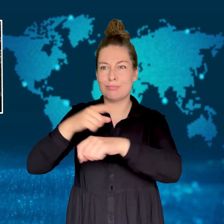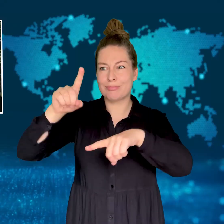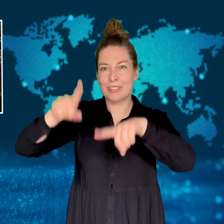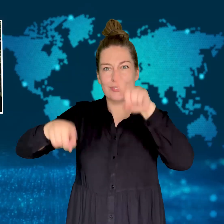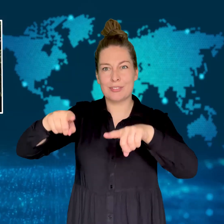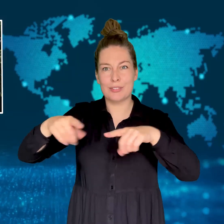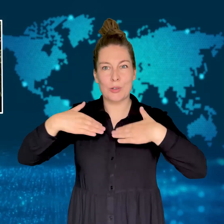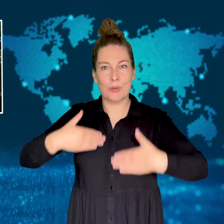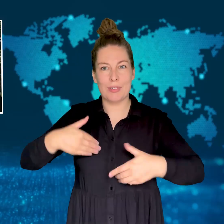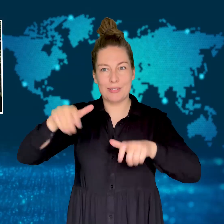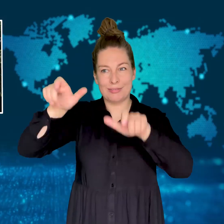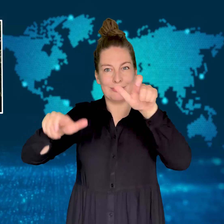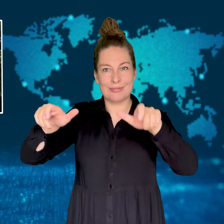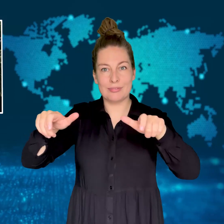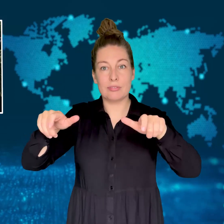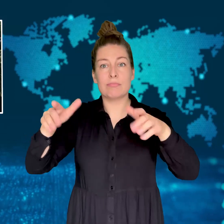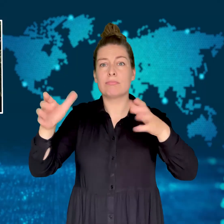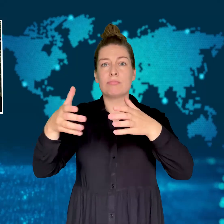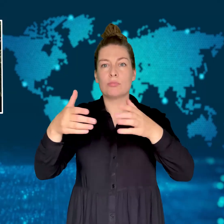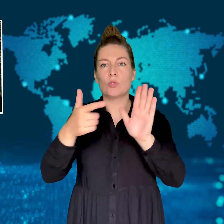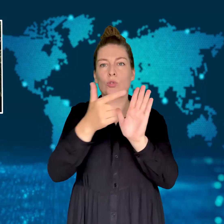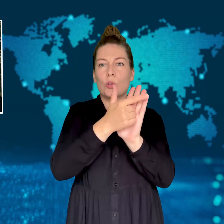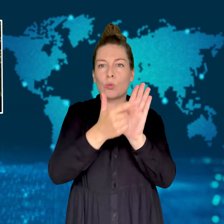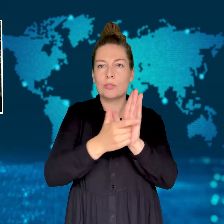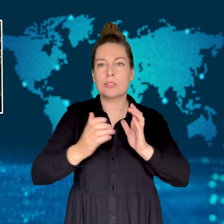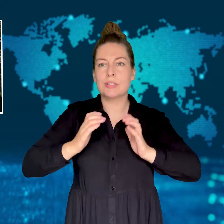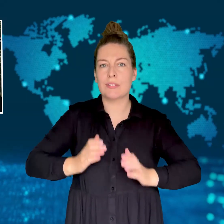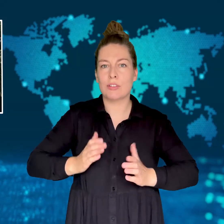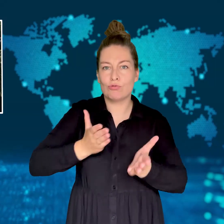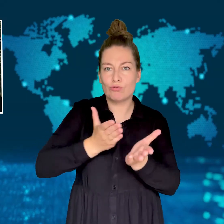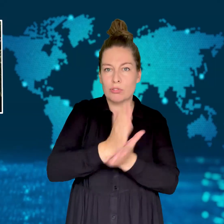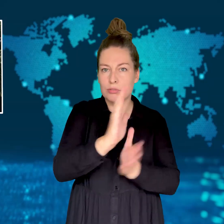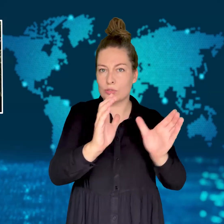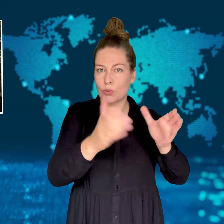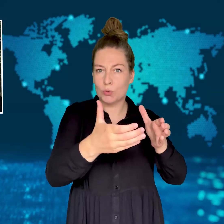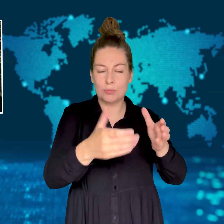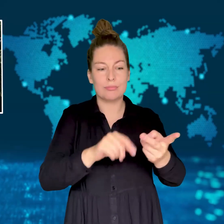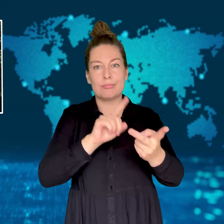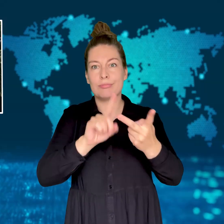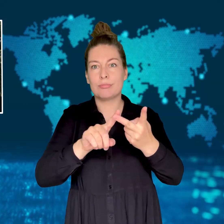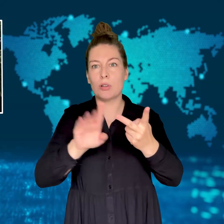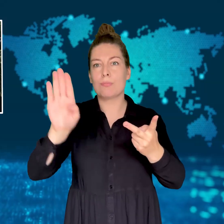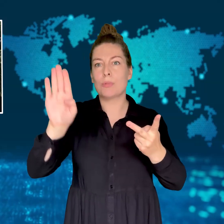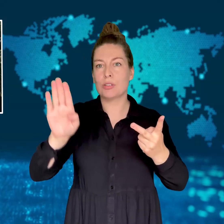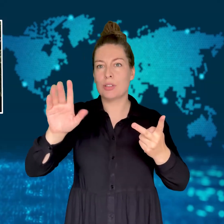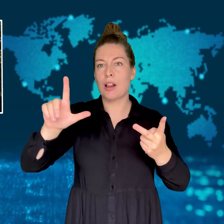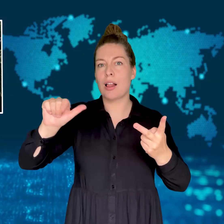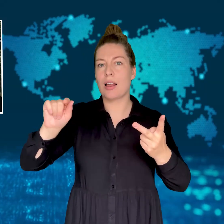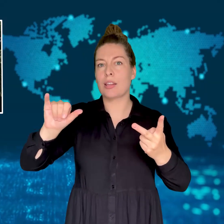Economic Development of New England - filed the case.